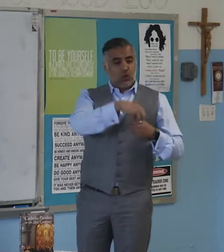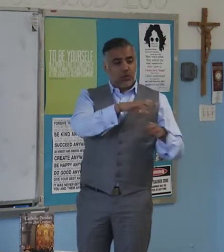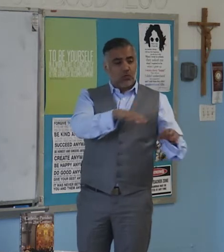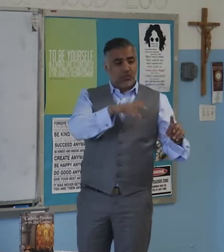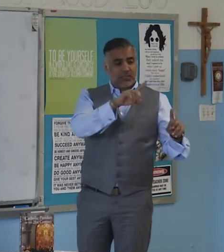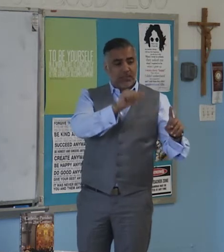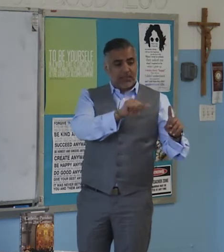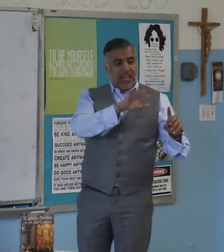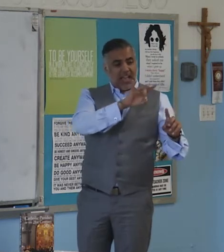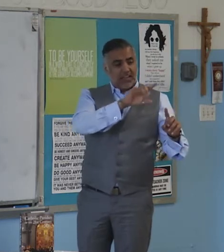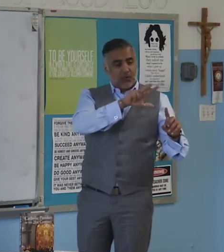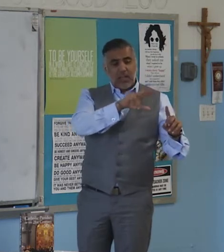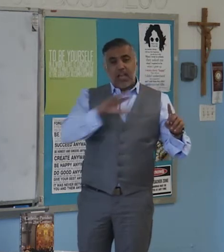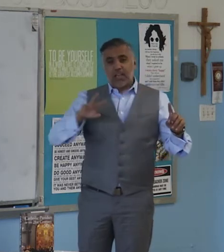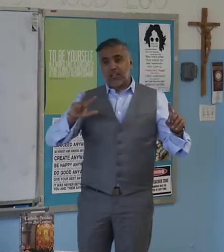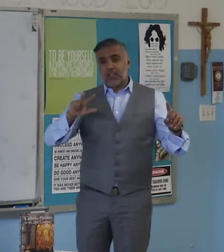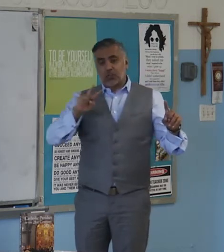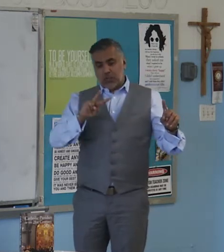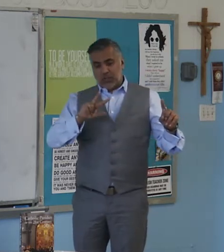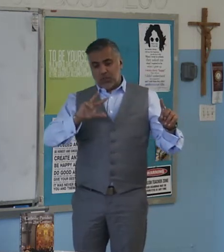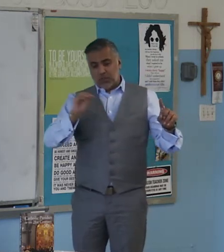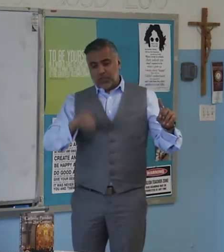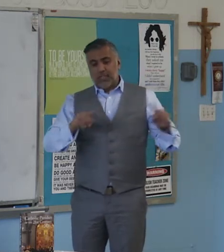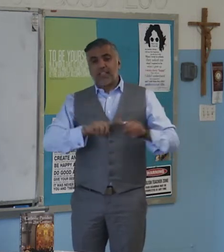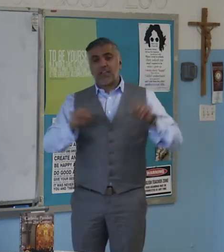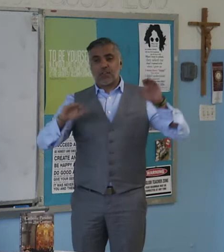there's a 26% difference here between whether they're getting any